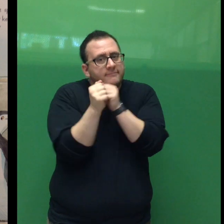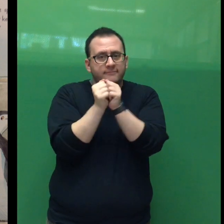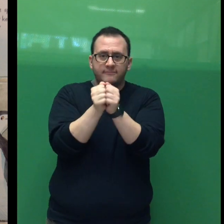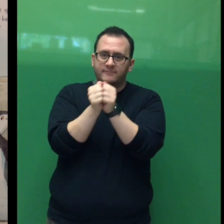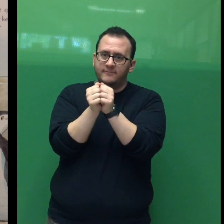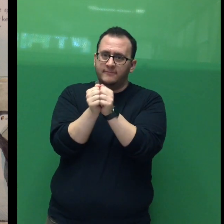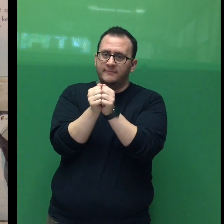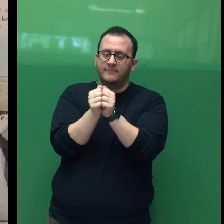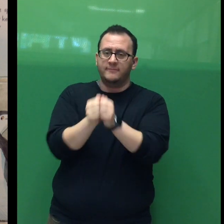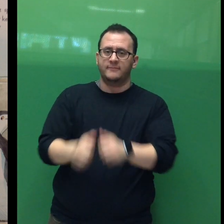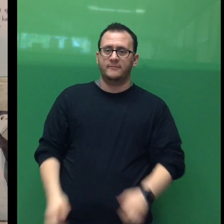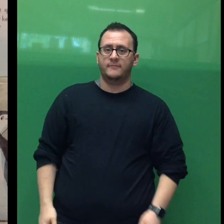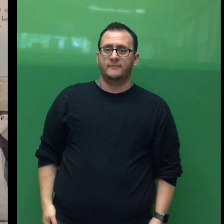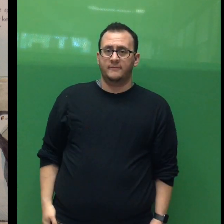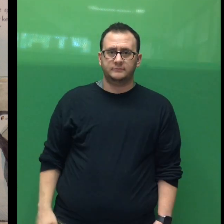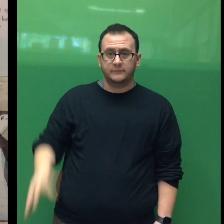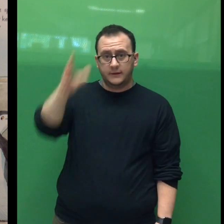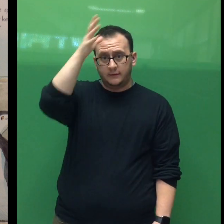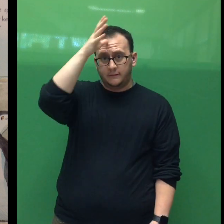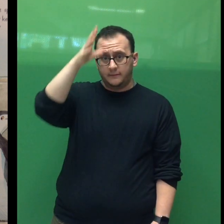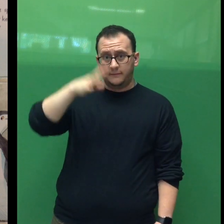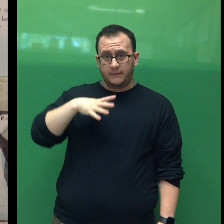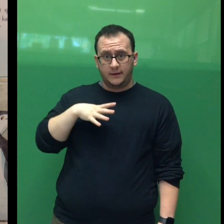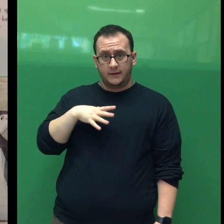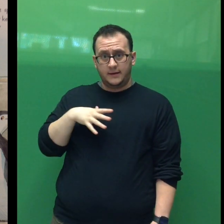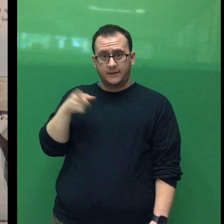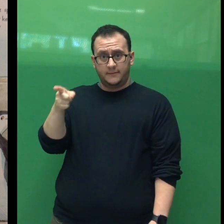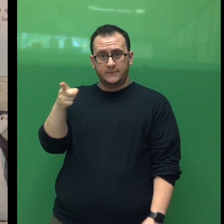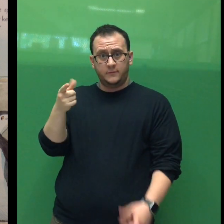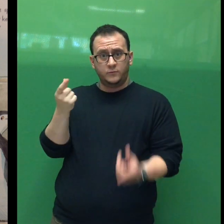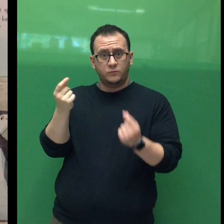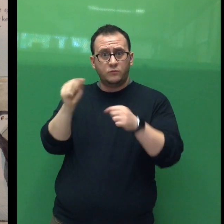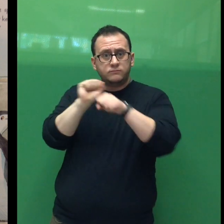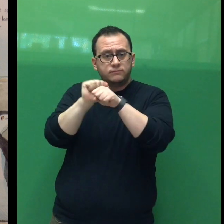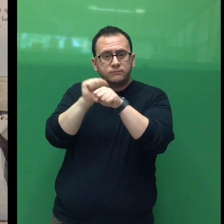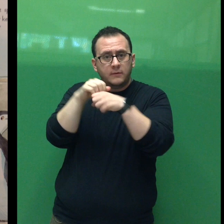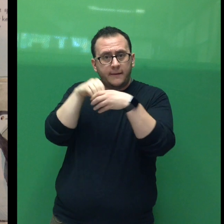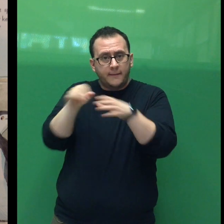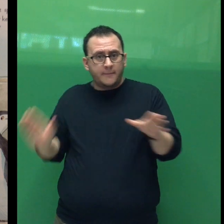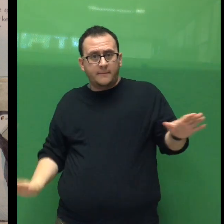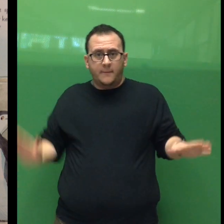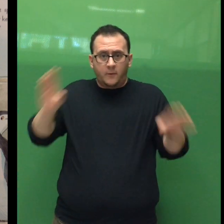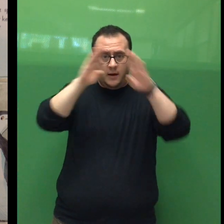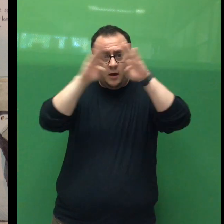They didn't spend much time with the girl penguins, and the girl penguins didn't spend much time with them.